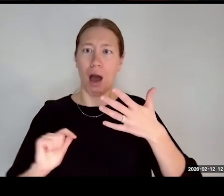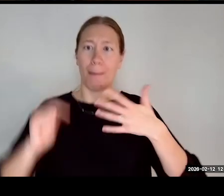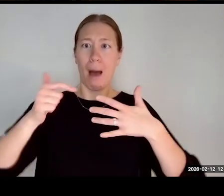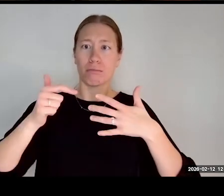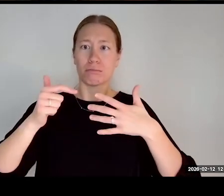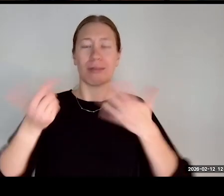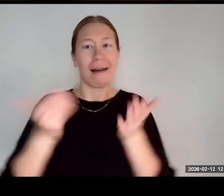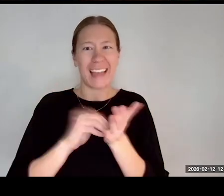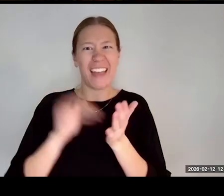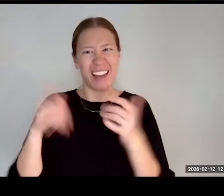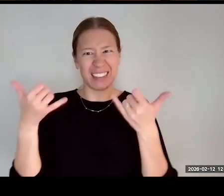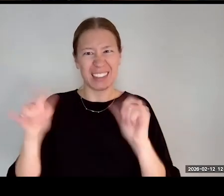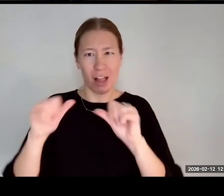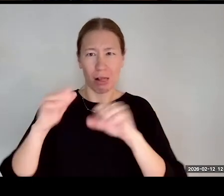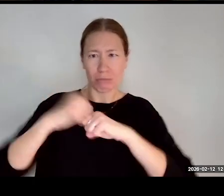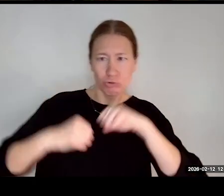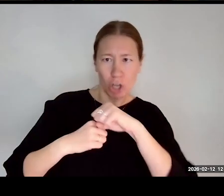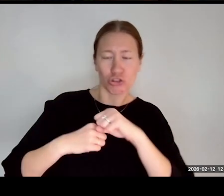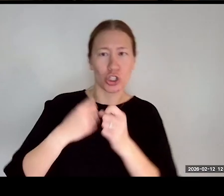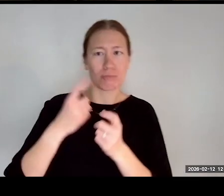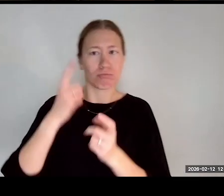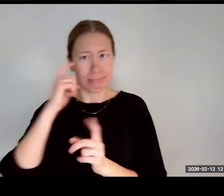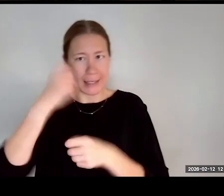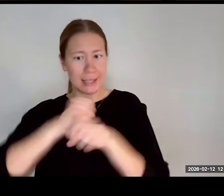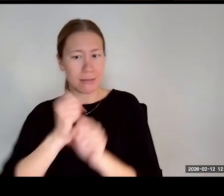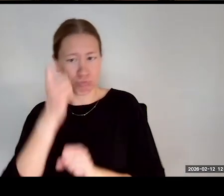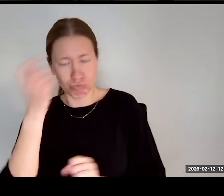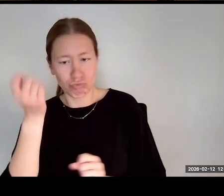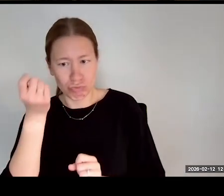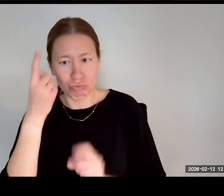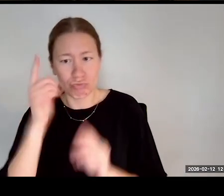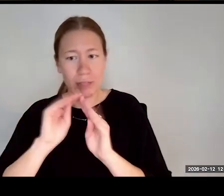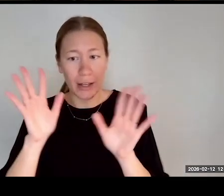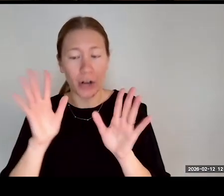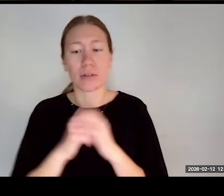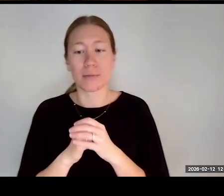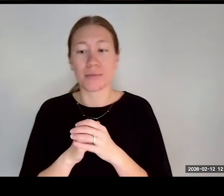because that still semantically makes sense to users. So you can jump from a heading level four back up